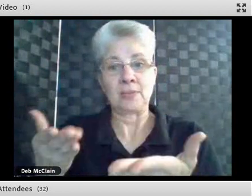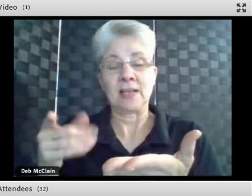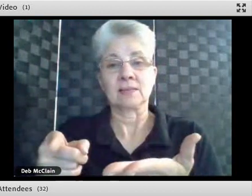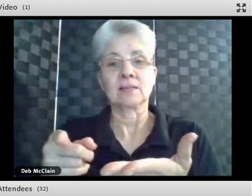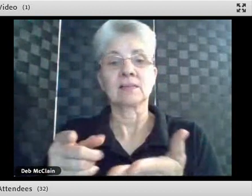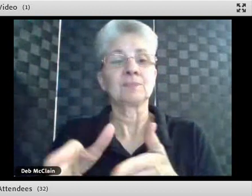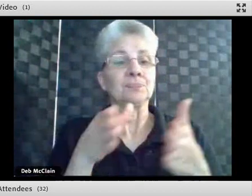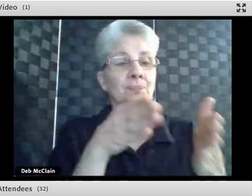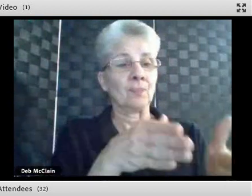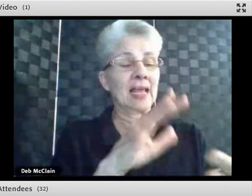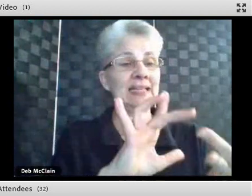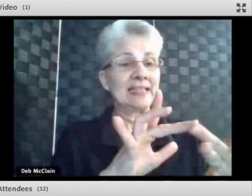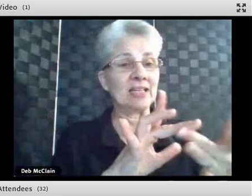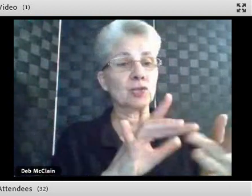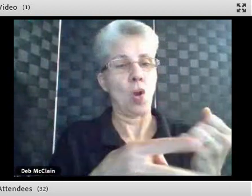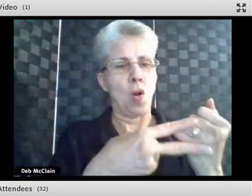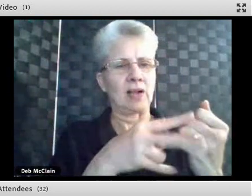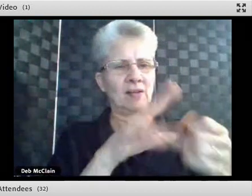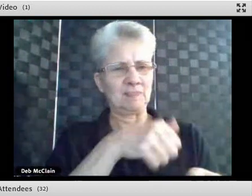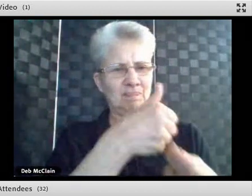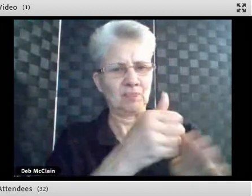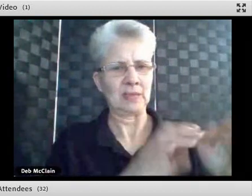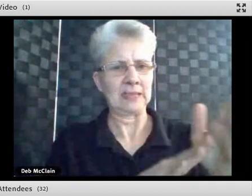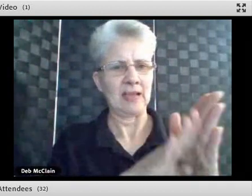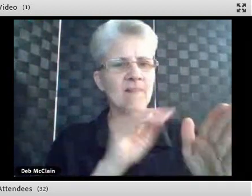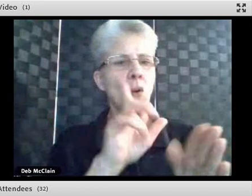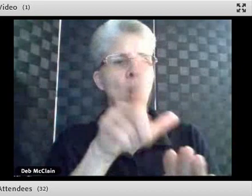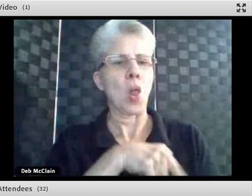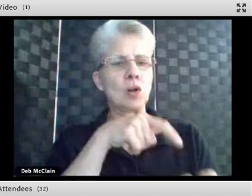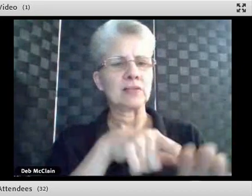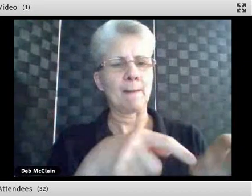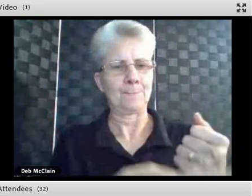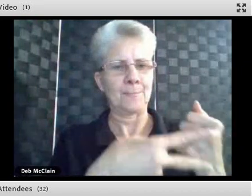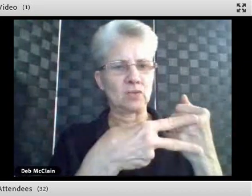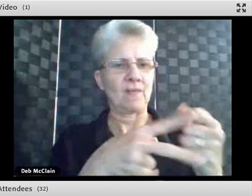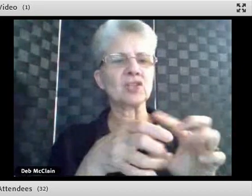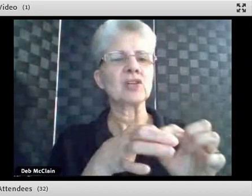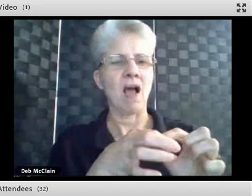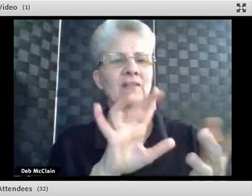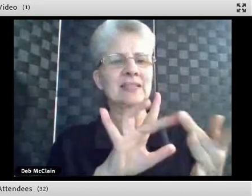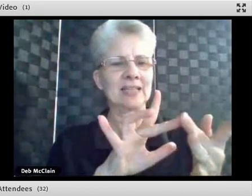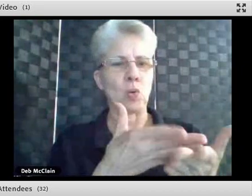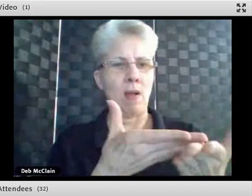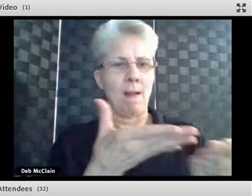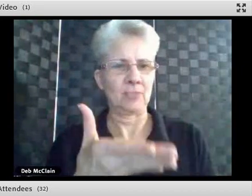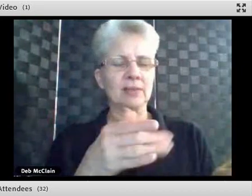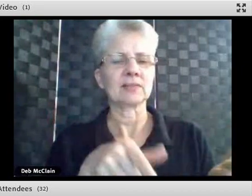whereas a digital archive is built and designed for long-term preservation of digital objects.